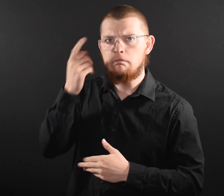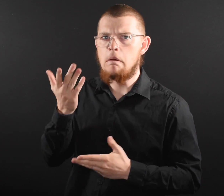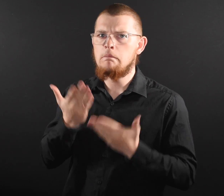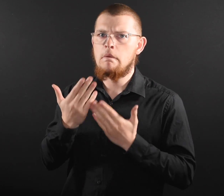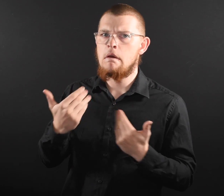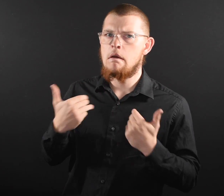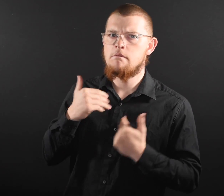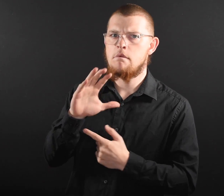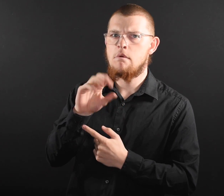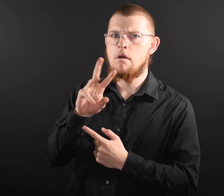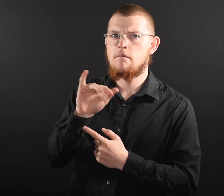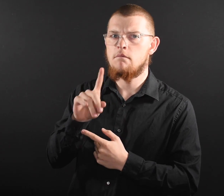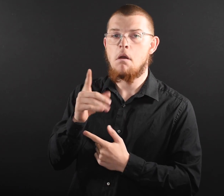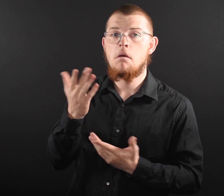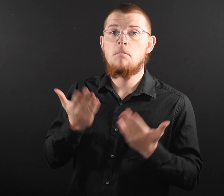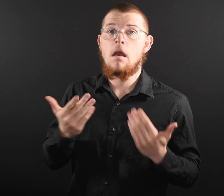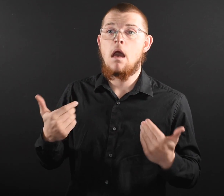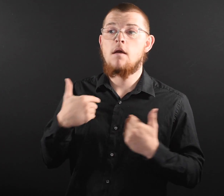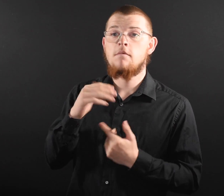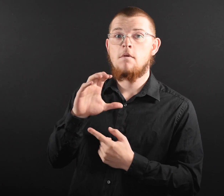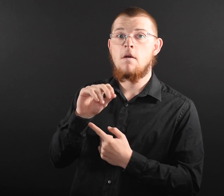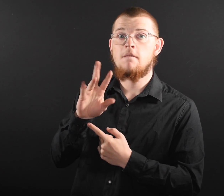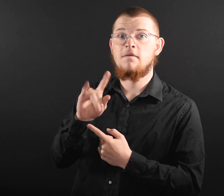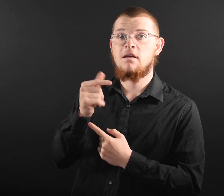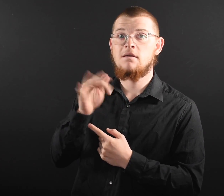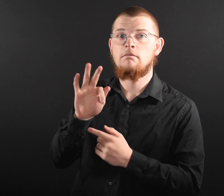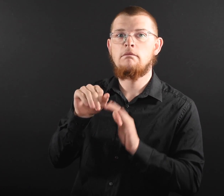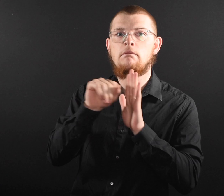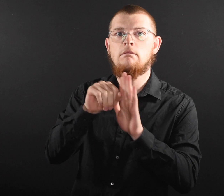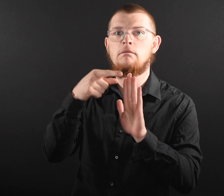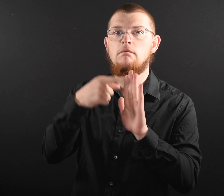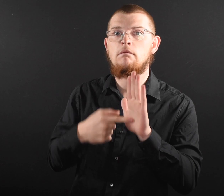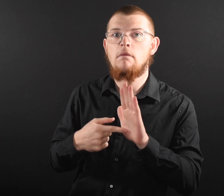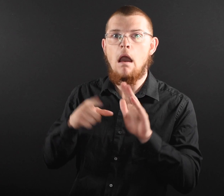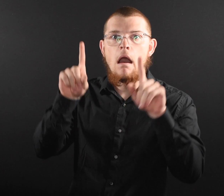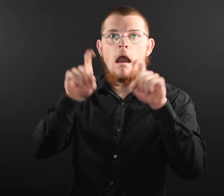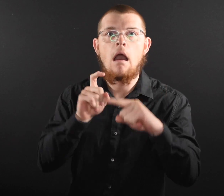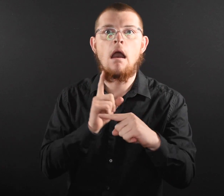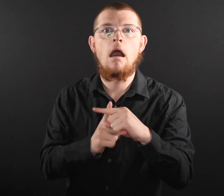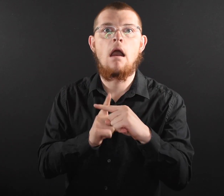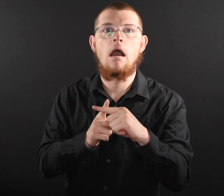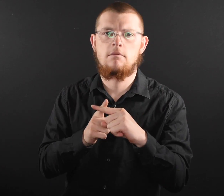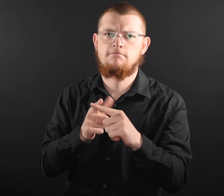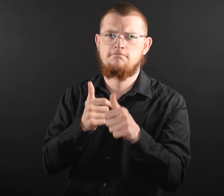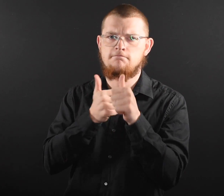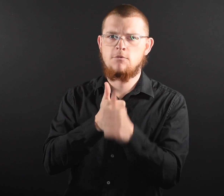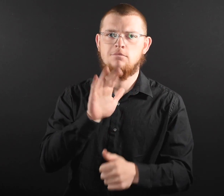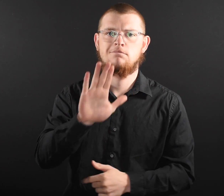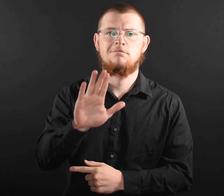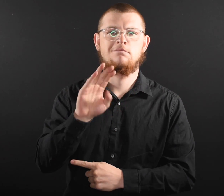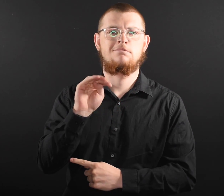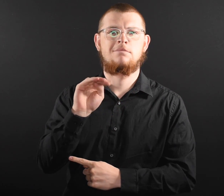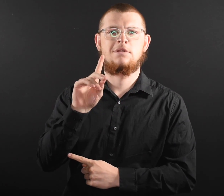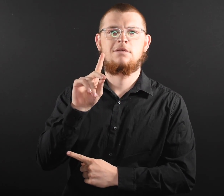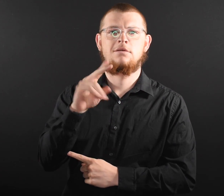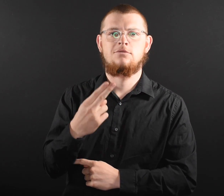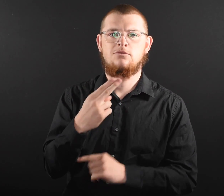diagnosed or suspected COVID-19, has COVID-19 symptoms or tested positive for COVID-19,